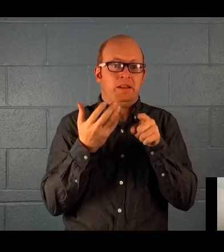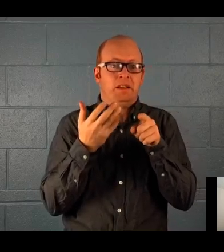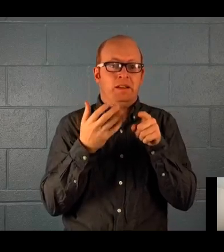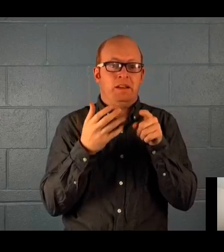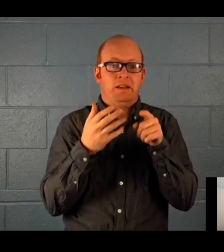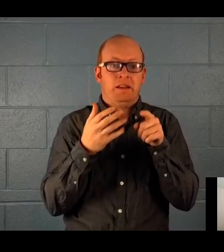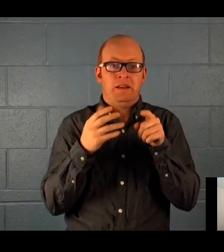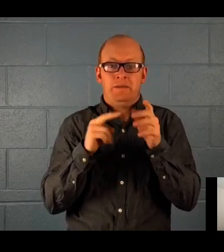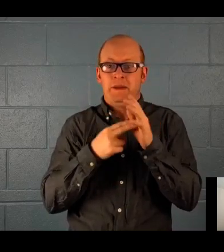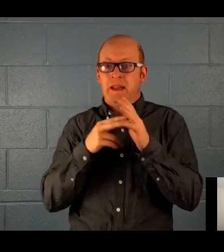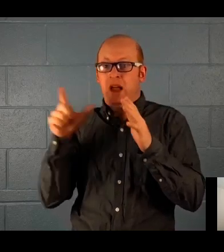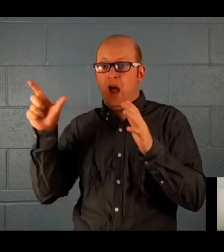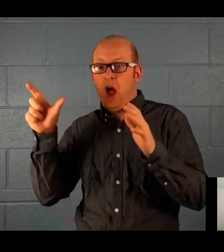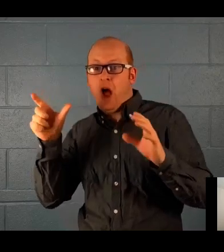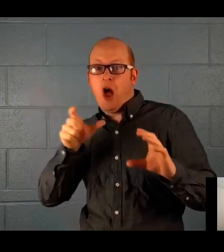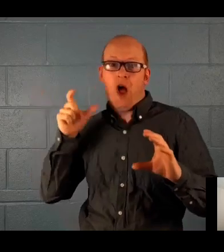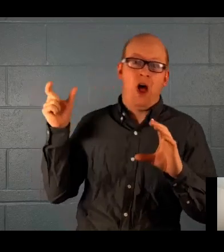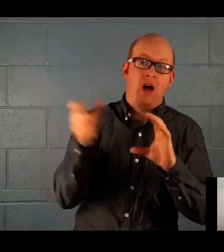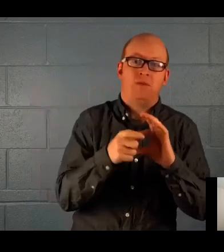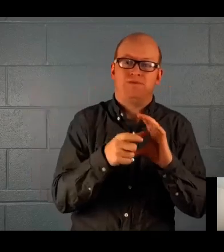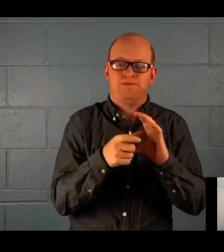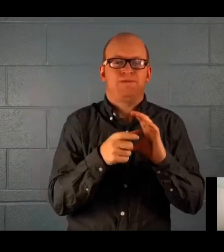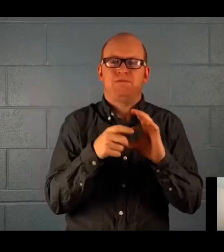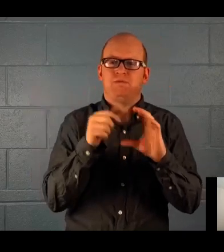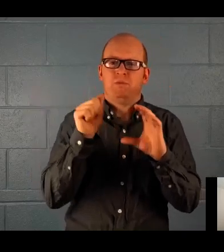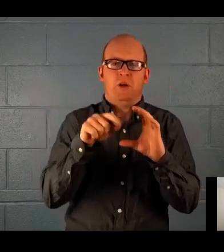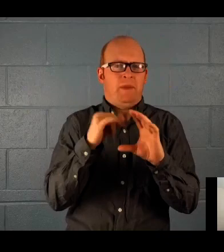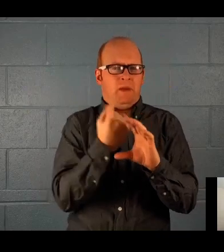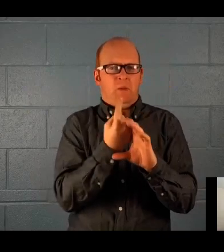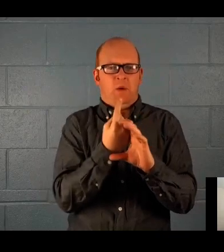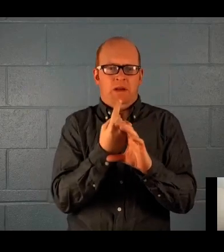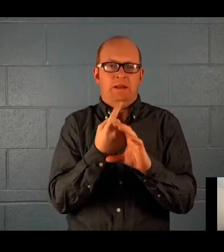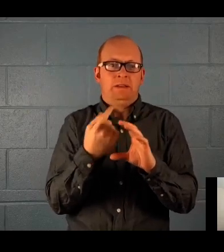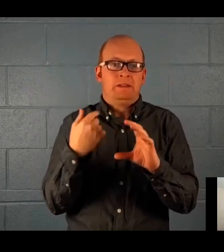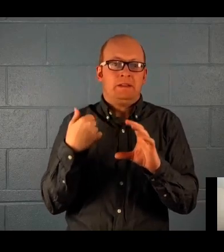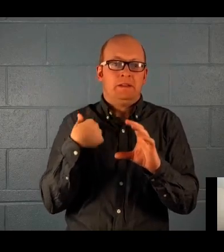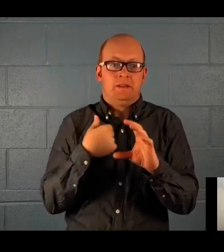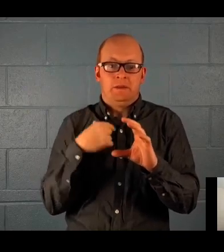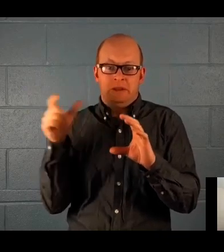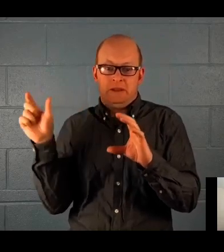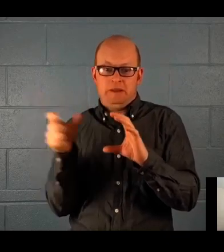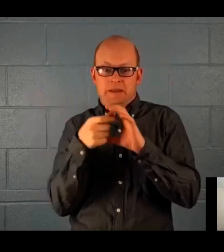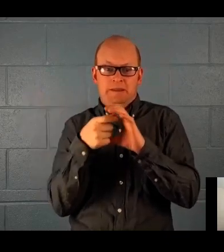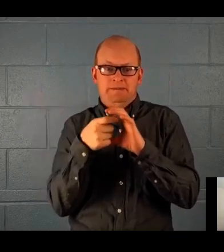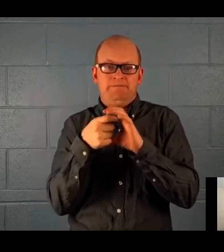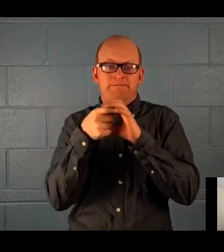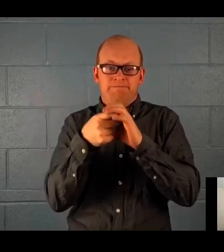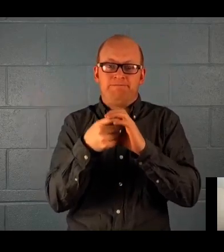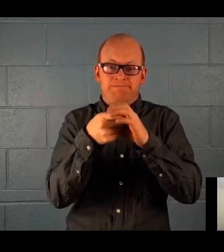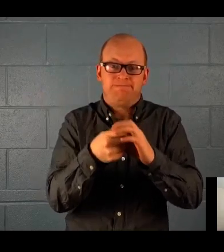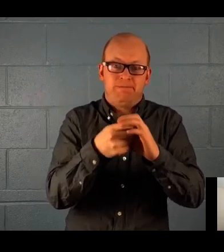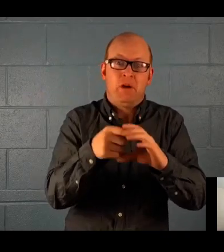containing therapeutic myosin VIIA, for its ability to drive myosin VIIA protein expression in cells